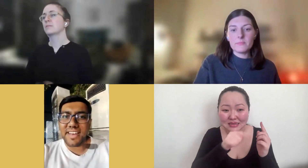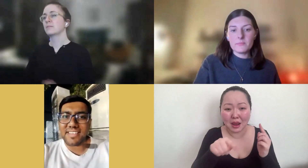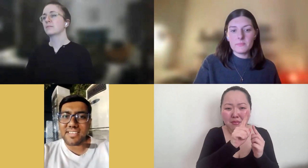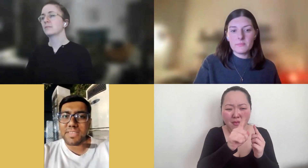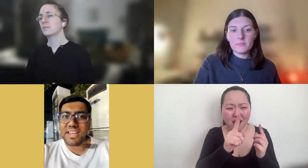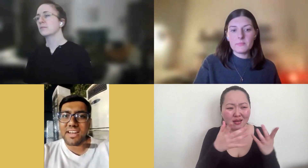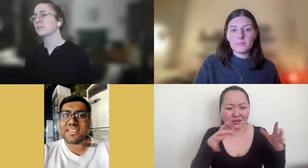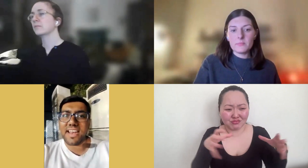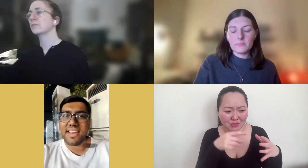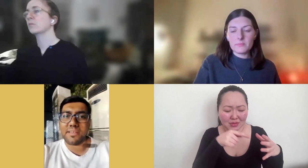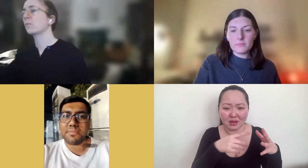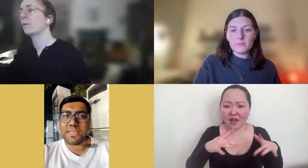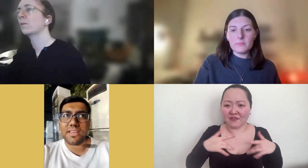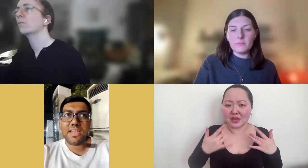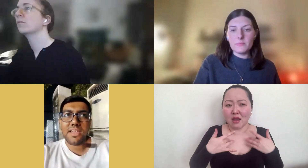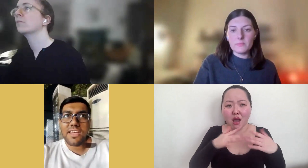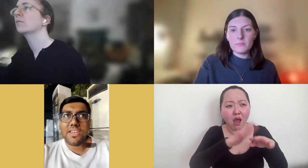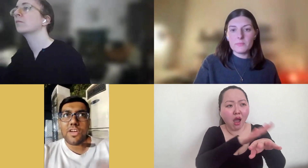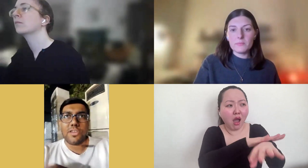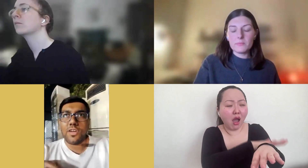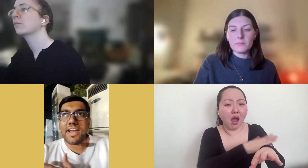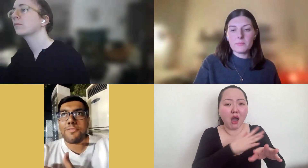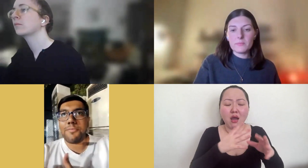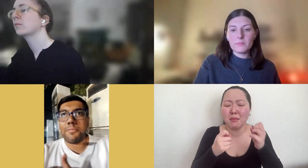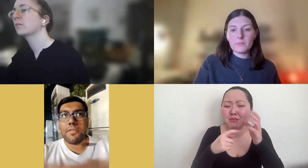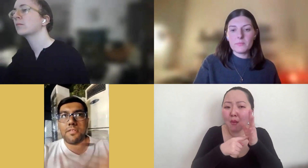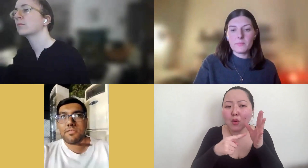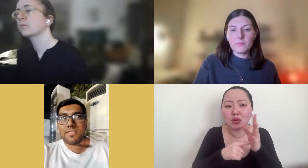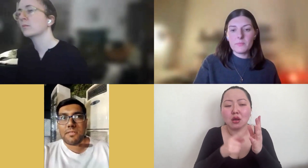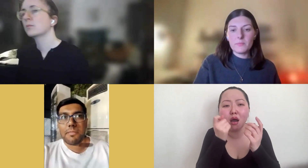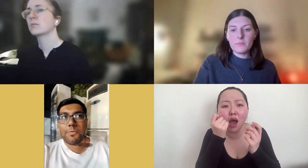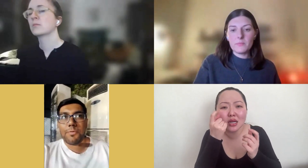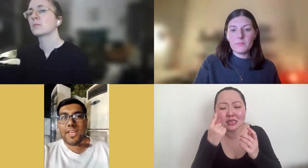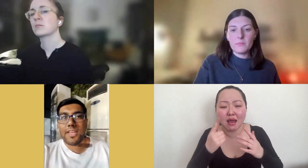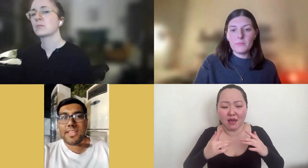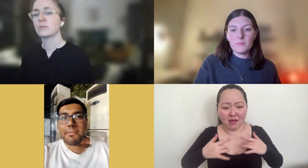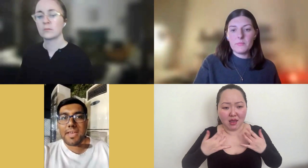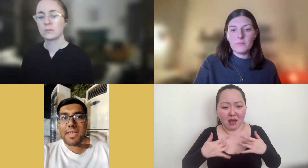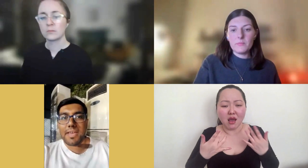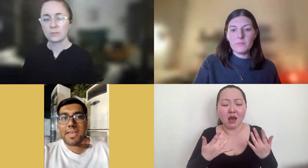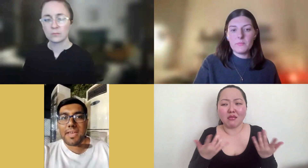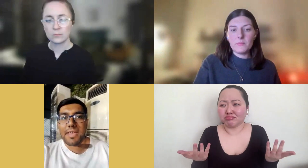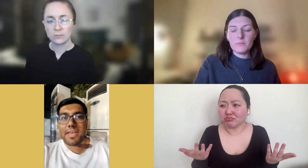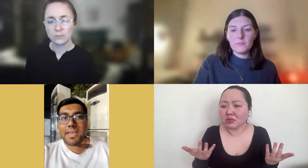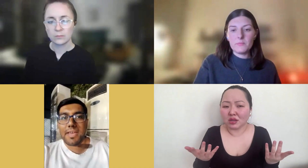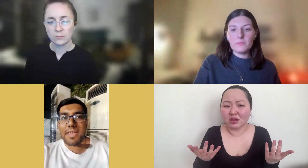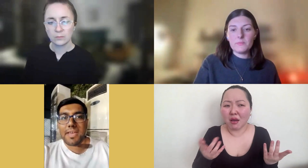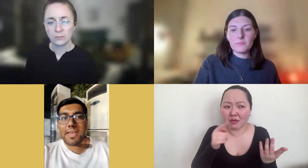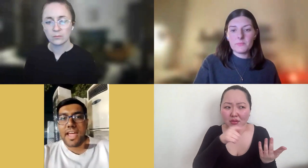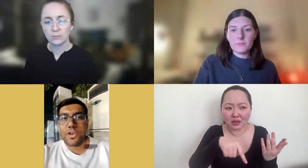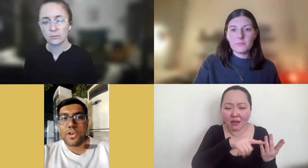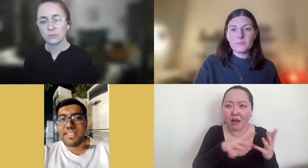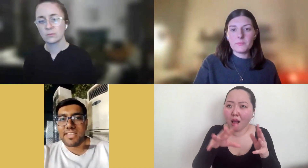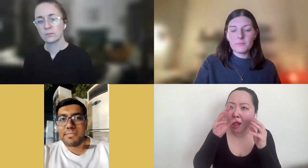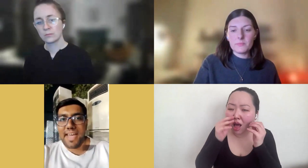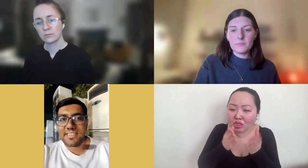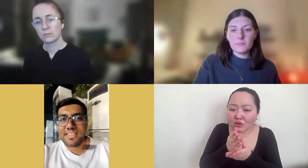learning and understanding something. You are kind of putting them behind the barrier and not even